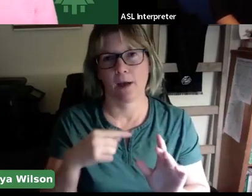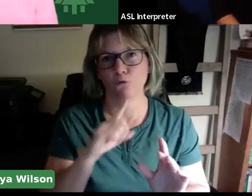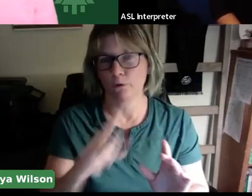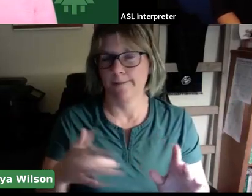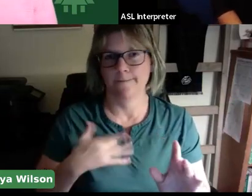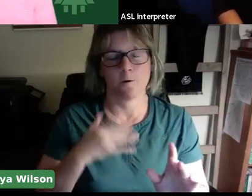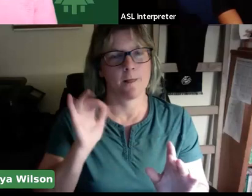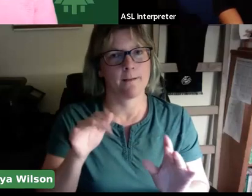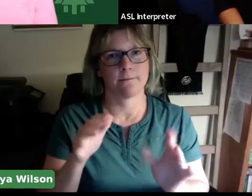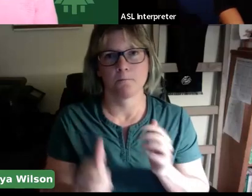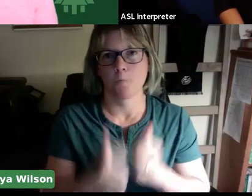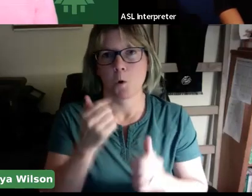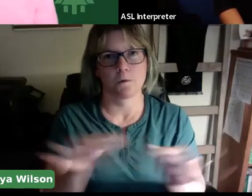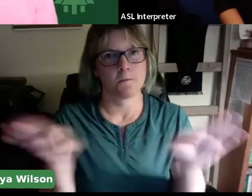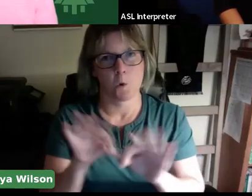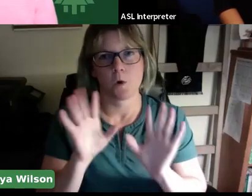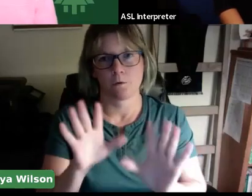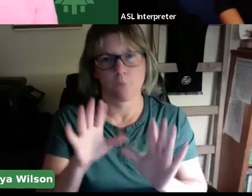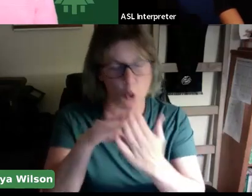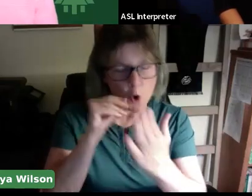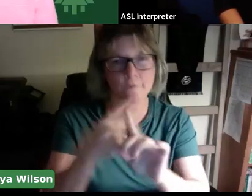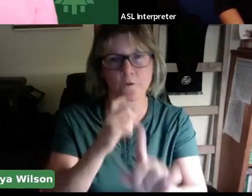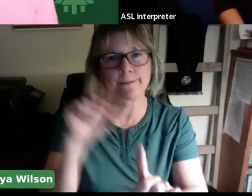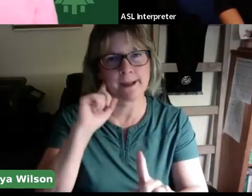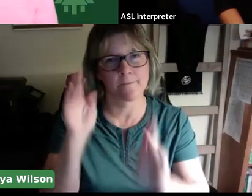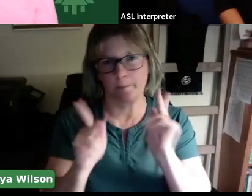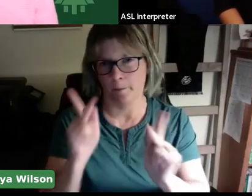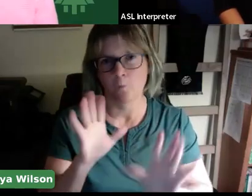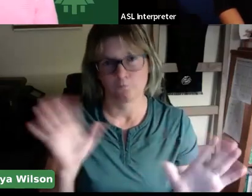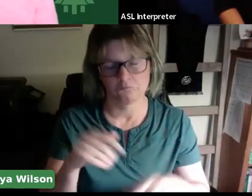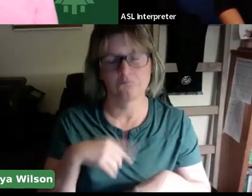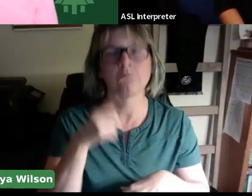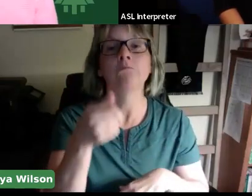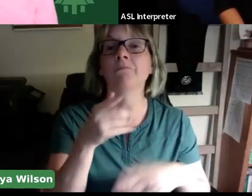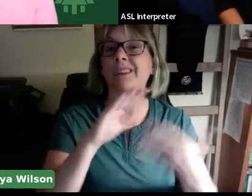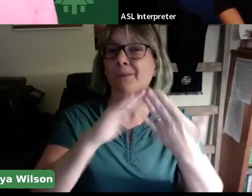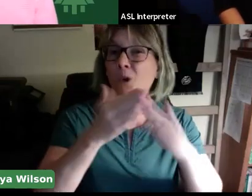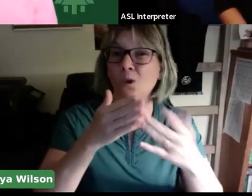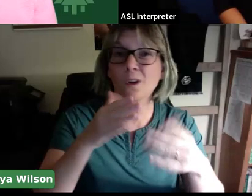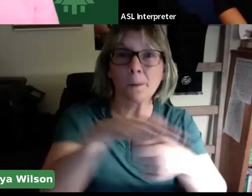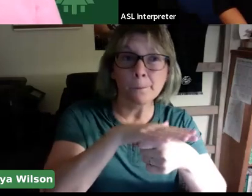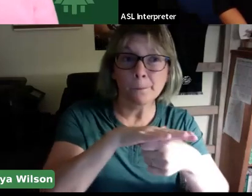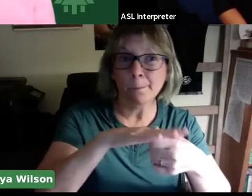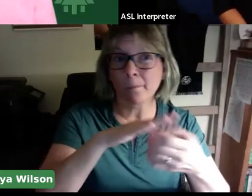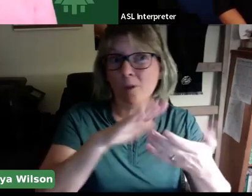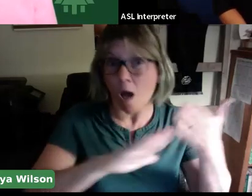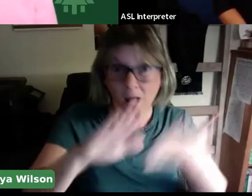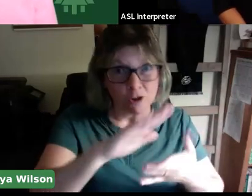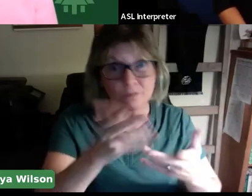I can't emphasize that enough. I think that is the most. Important thing to do hands down